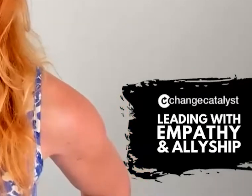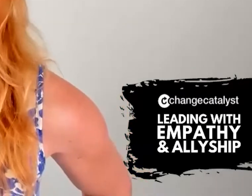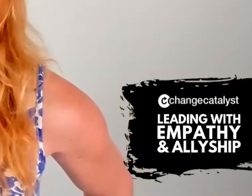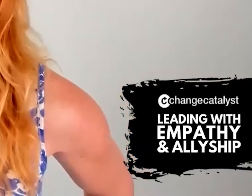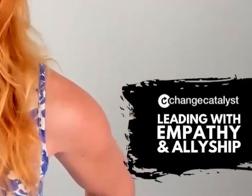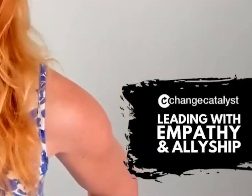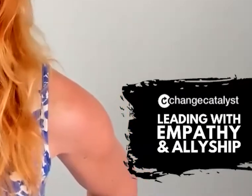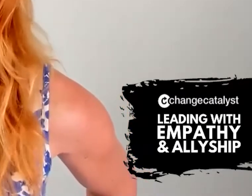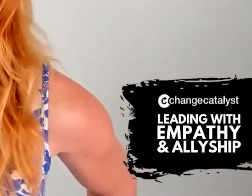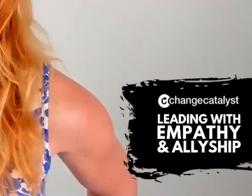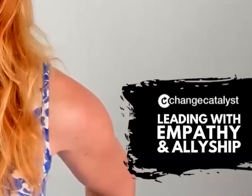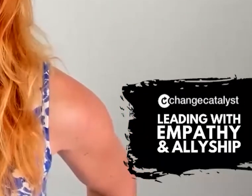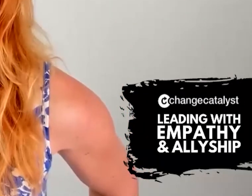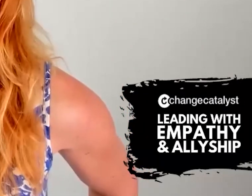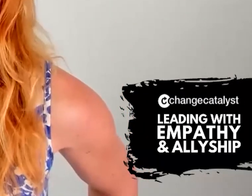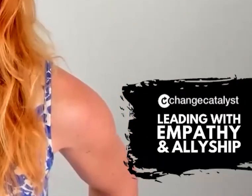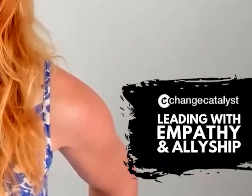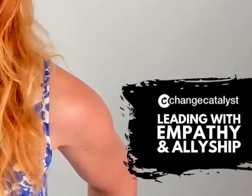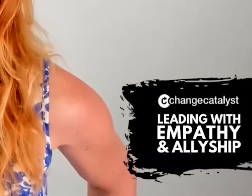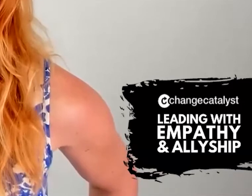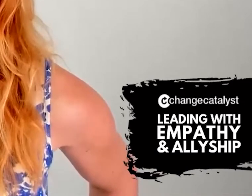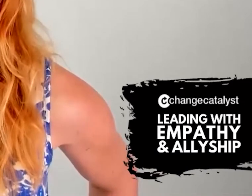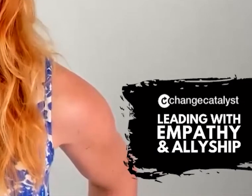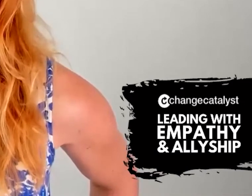I'm a Diversity, Equity, and Inclusion speaker, advocate, and advisor.